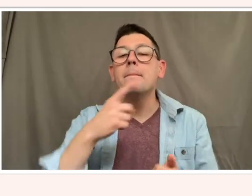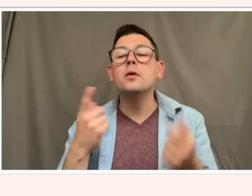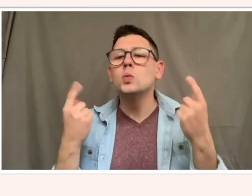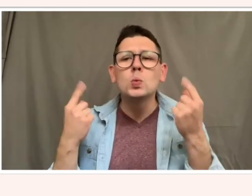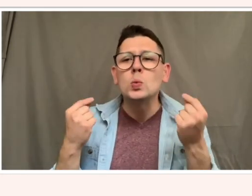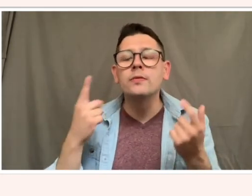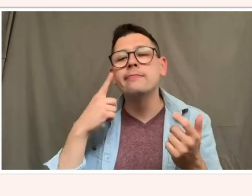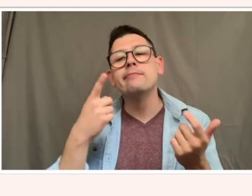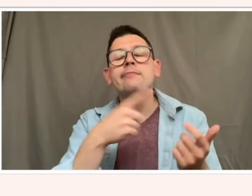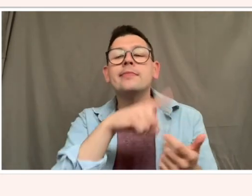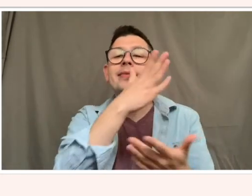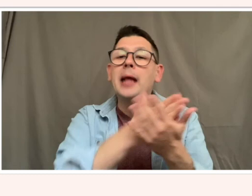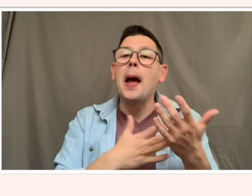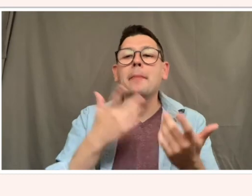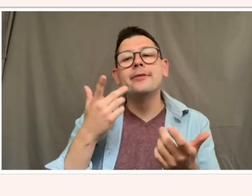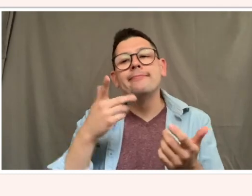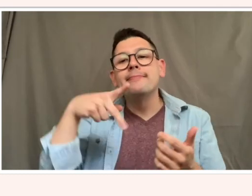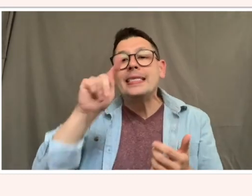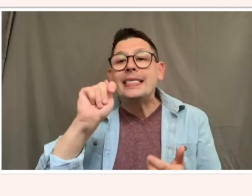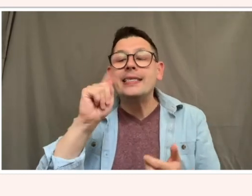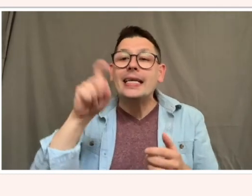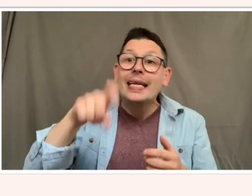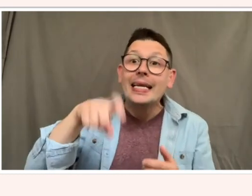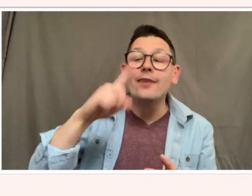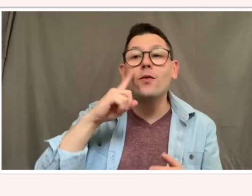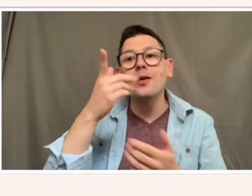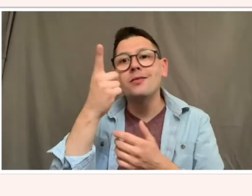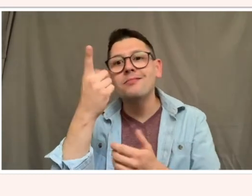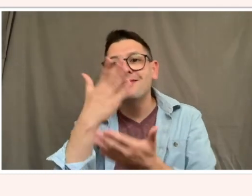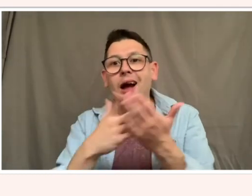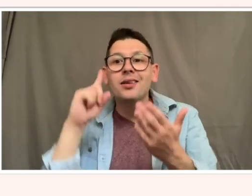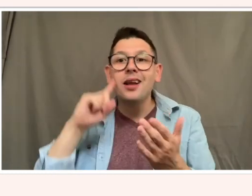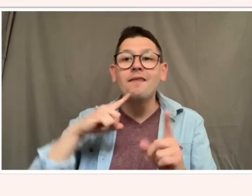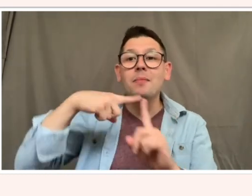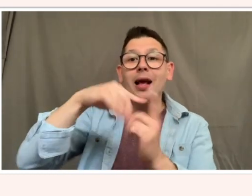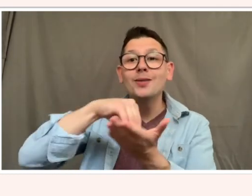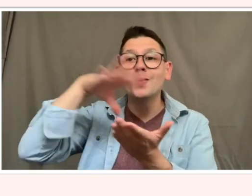So on a team with them, I want to make sure those services are still being provided.